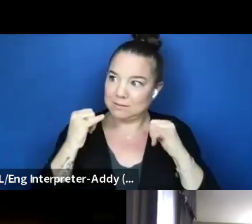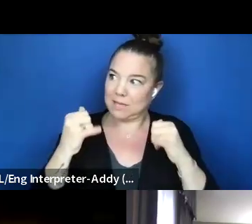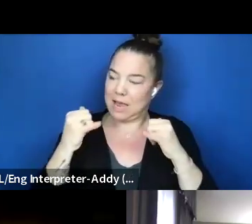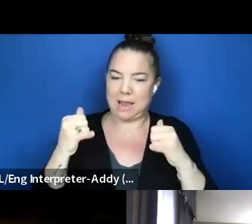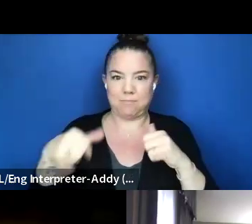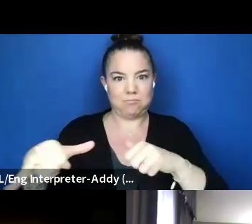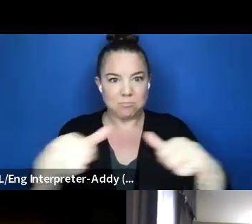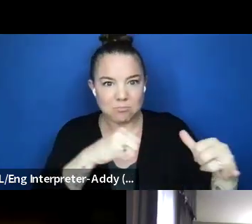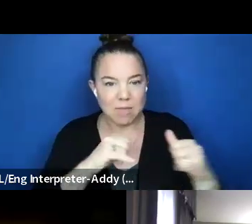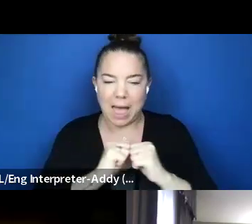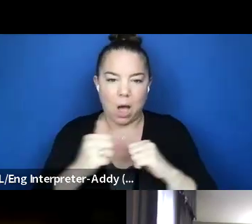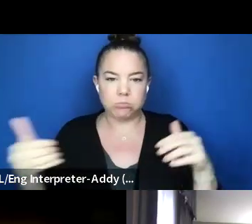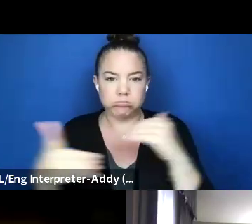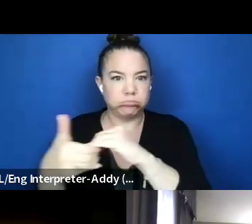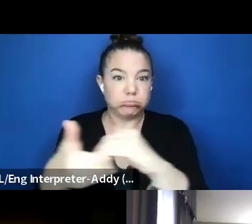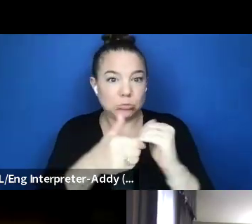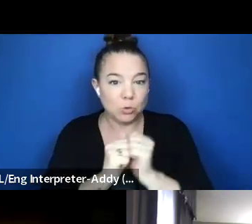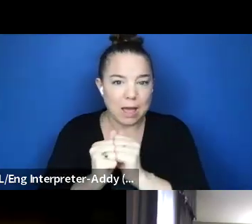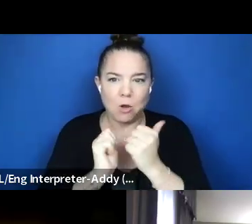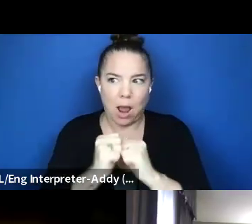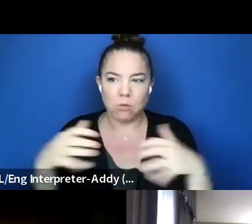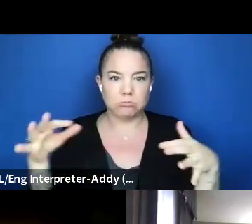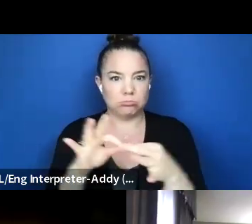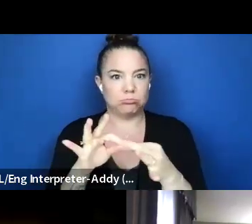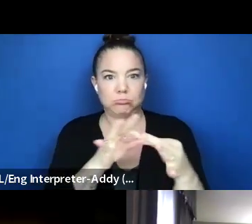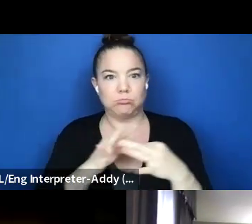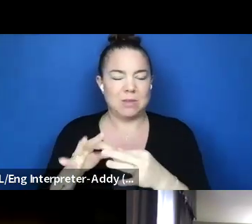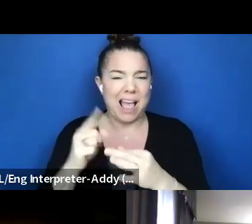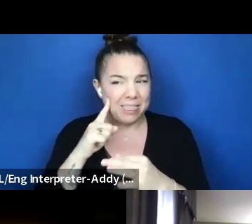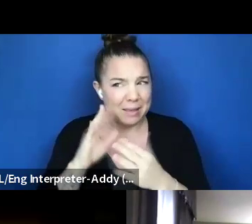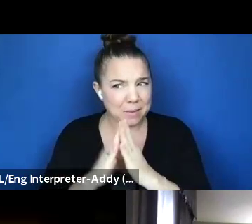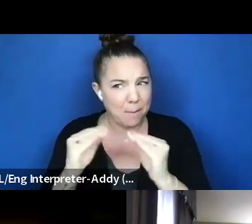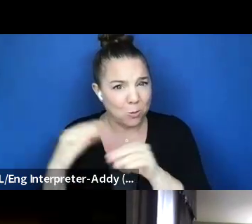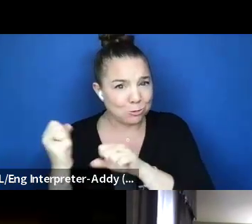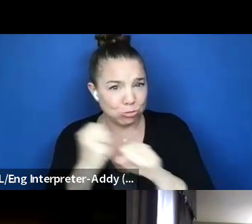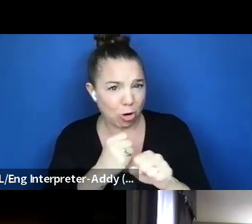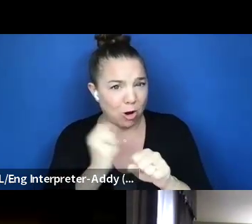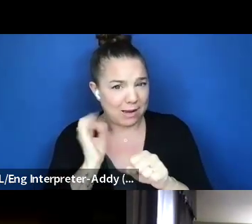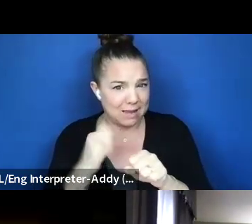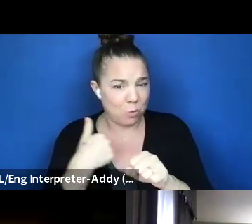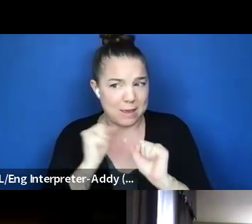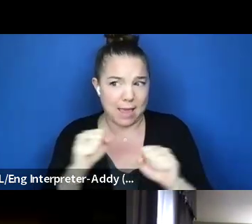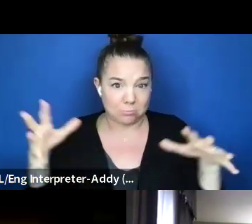Brooke Wilson (she/her): and all get along and unite cause? I think we would be stronger if we could all Brooke Wilson (she/her): be together.